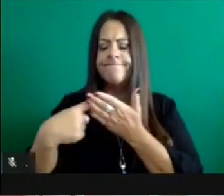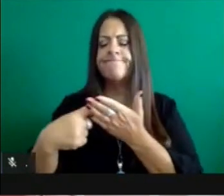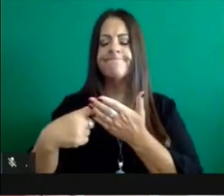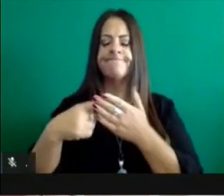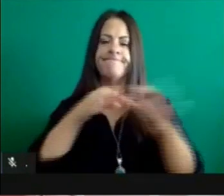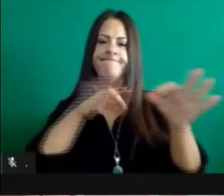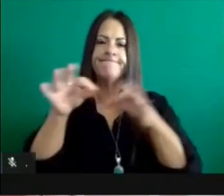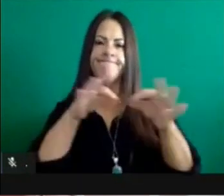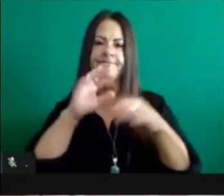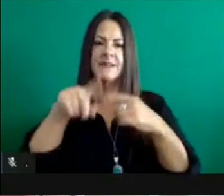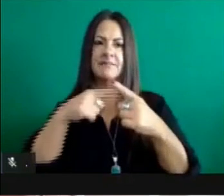CAN, AS A STATE. NEXT SLIDE.